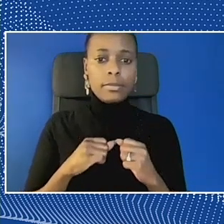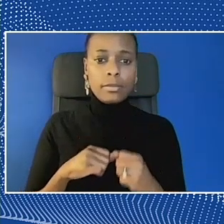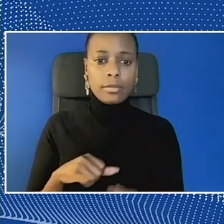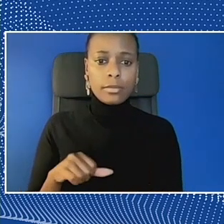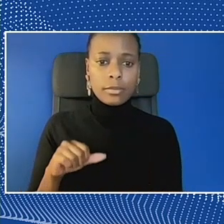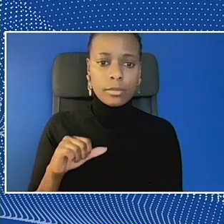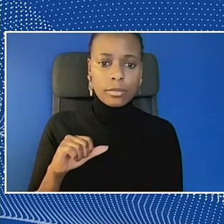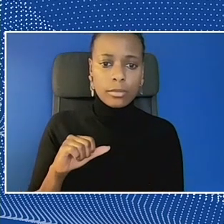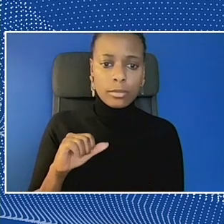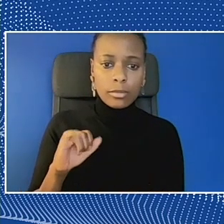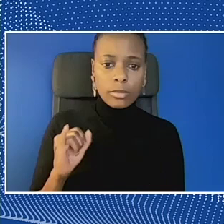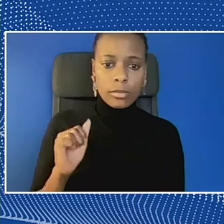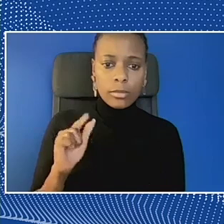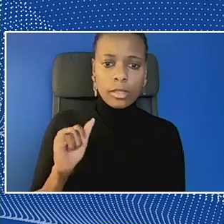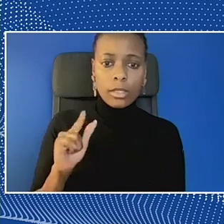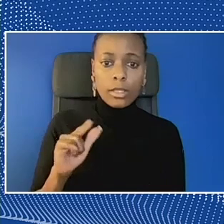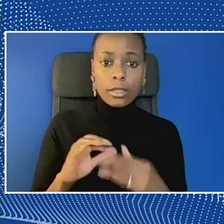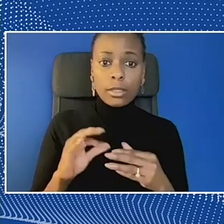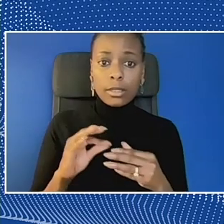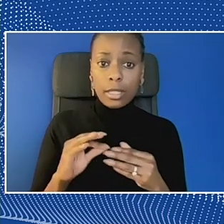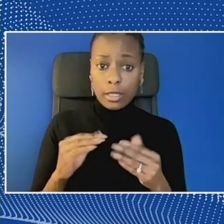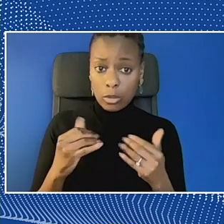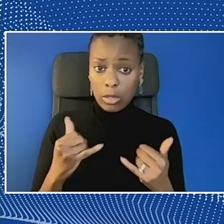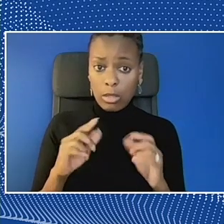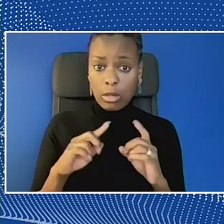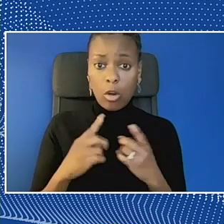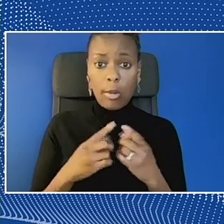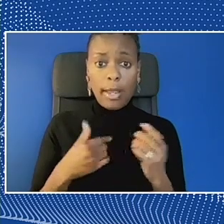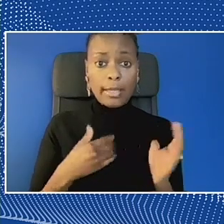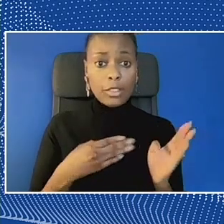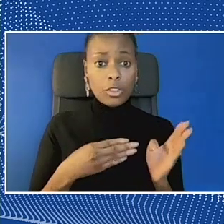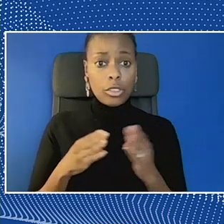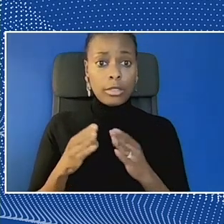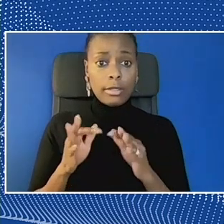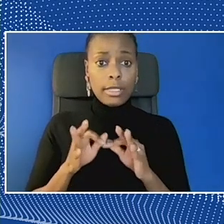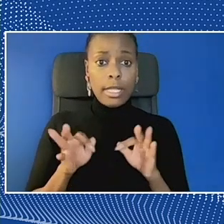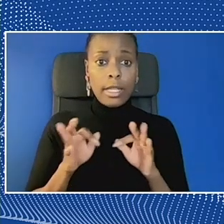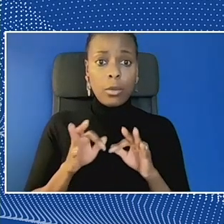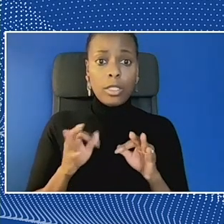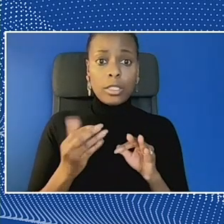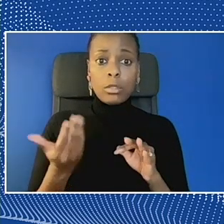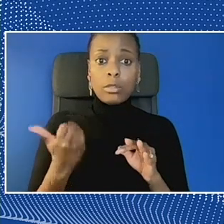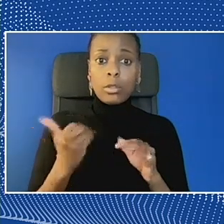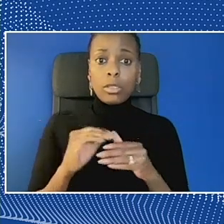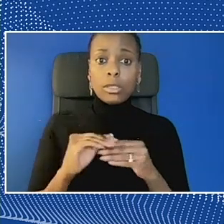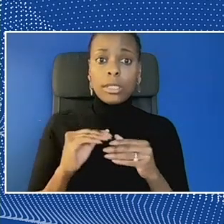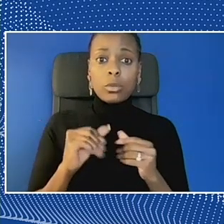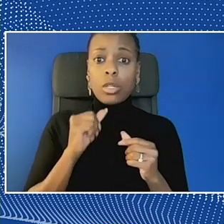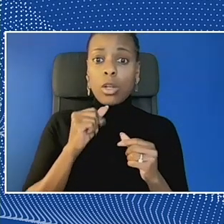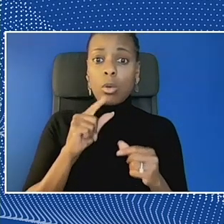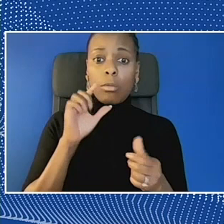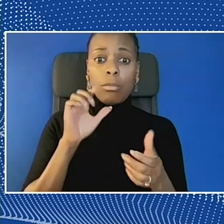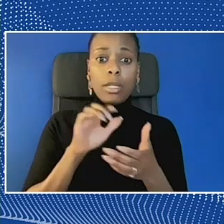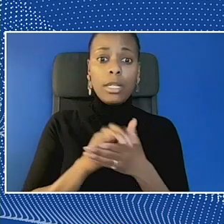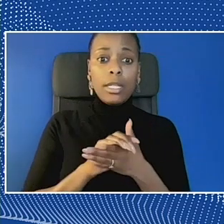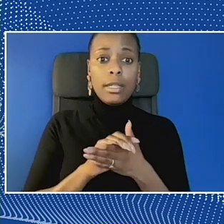has a shift in language where before has said we do not believe extending the benefits to Parent PLUS borrowers would